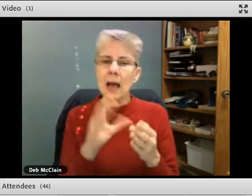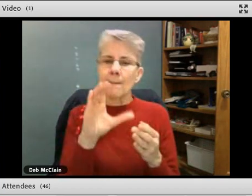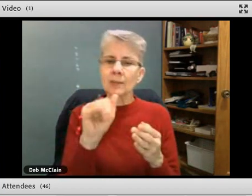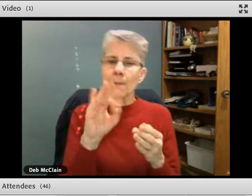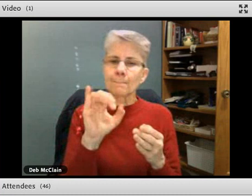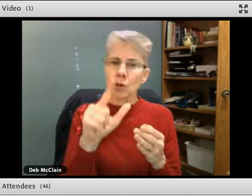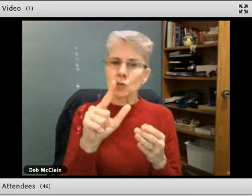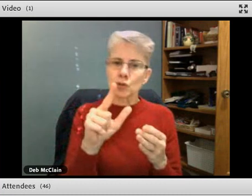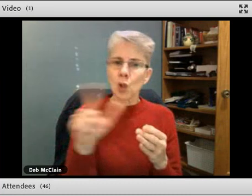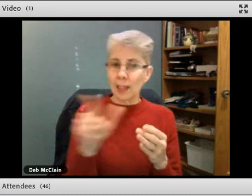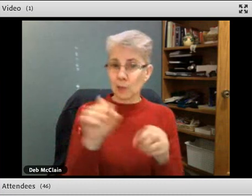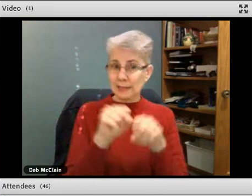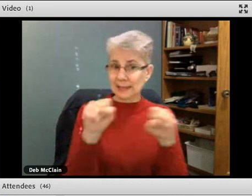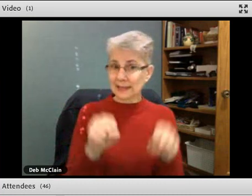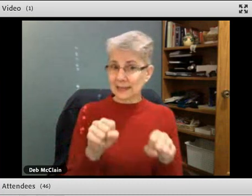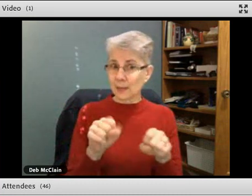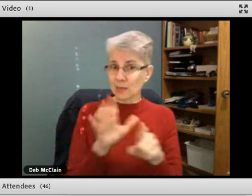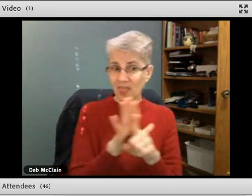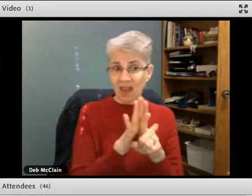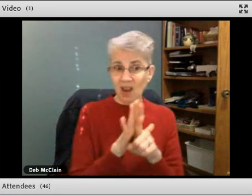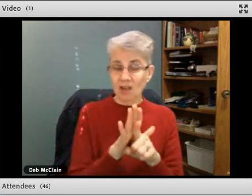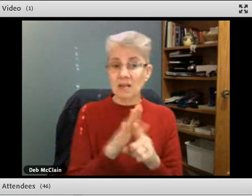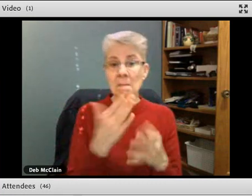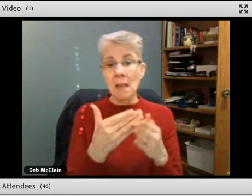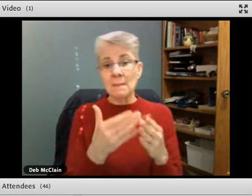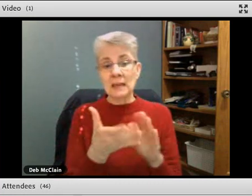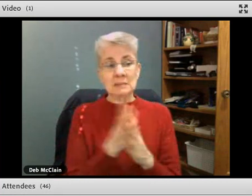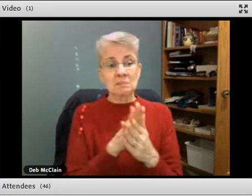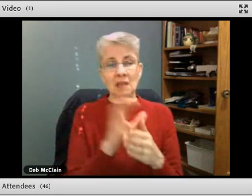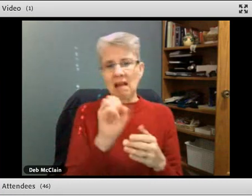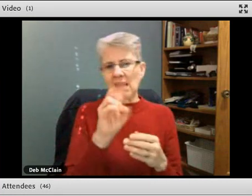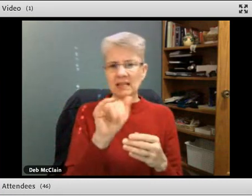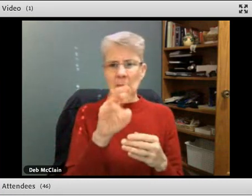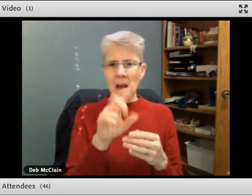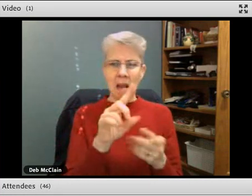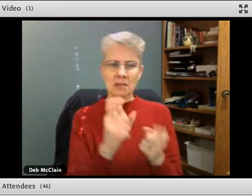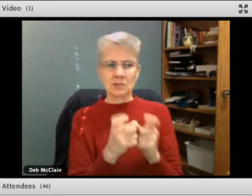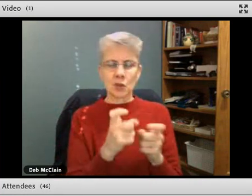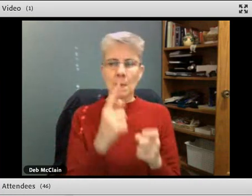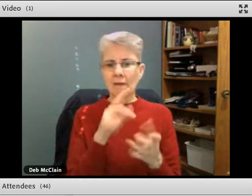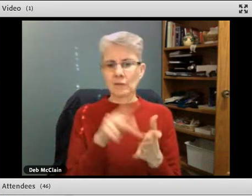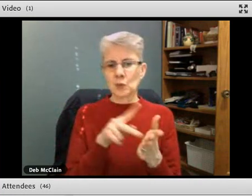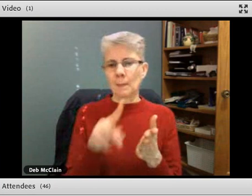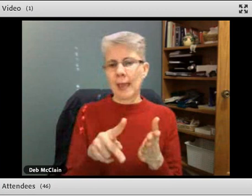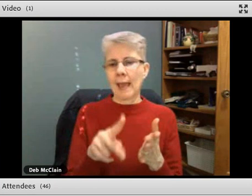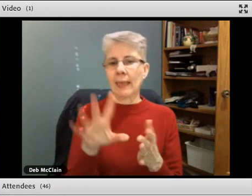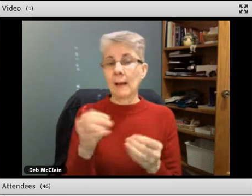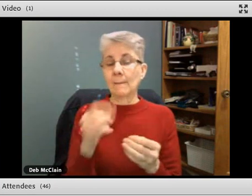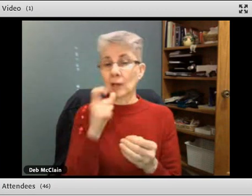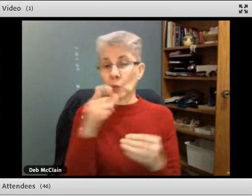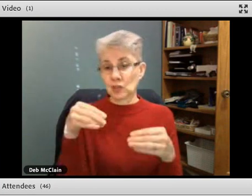You might have to pay the company that sold you the software some money to change the display.